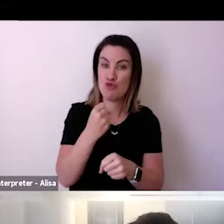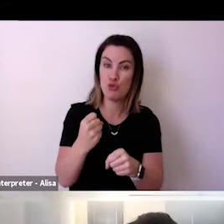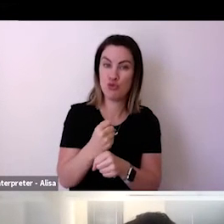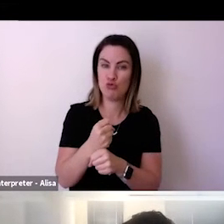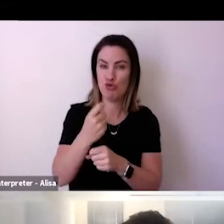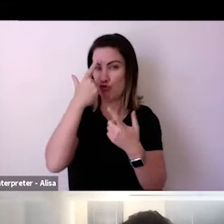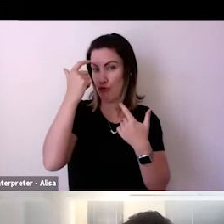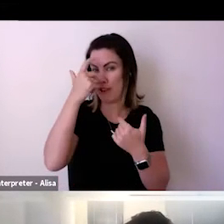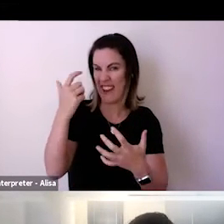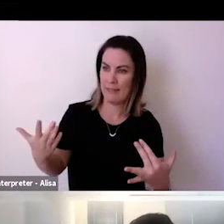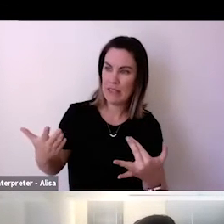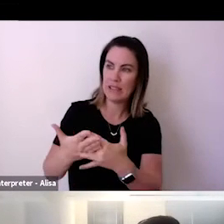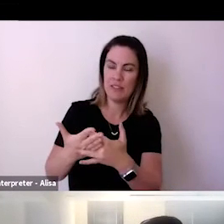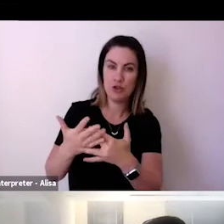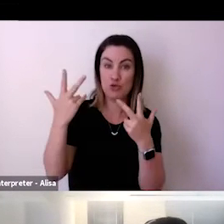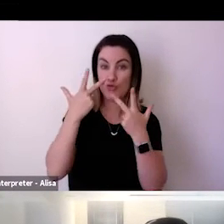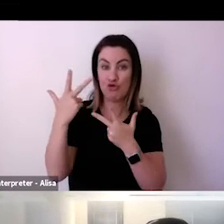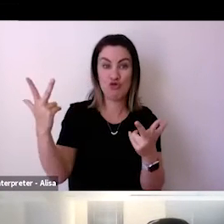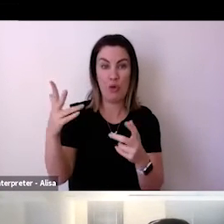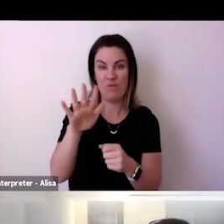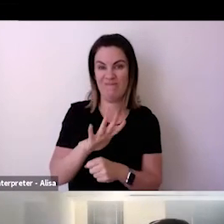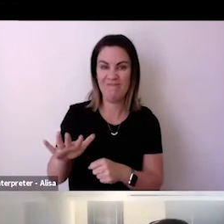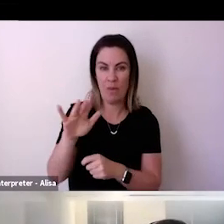shown across the city with external partners.